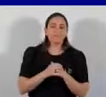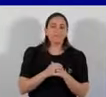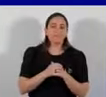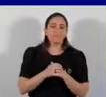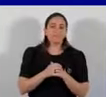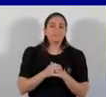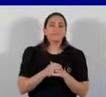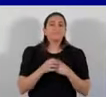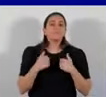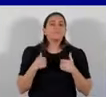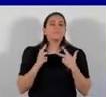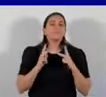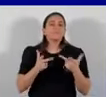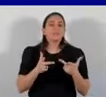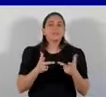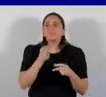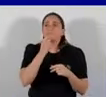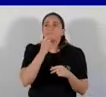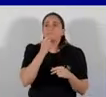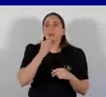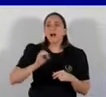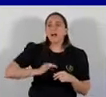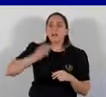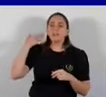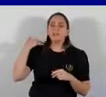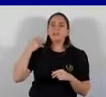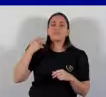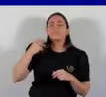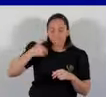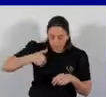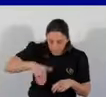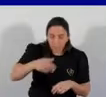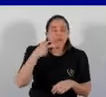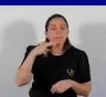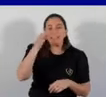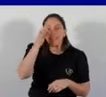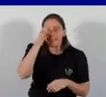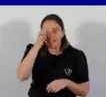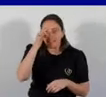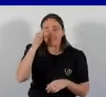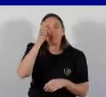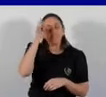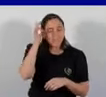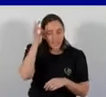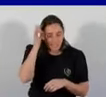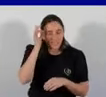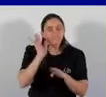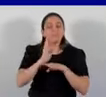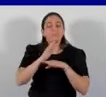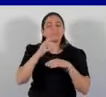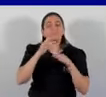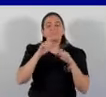I see that for everything that was the 2030 agenda And everything that is the agenda of progress